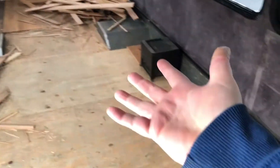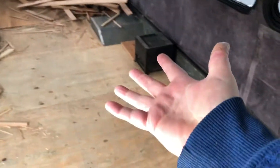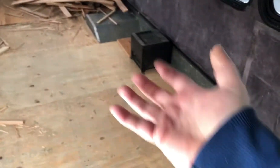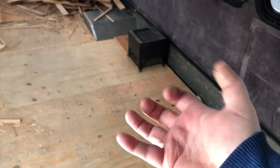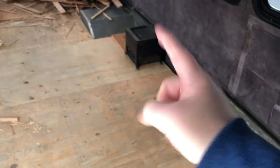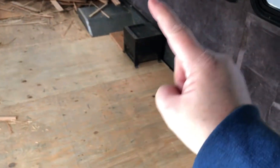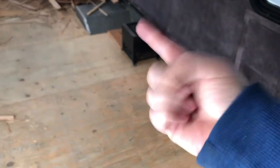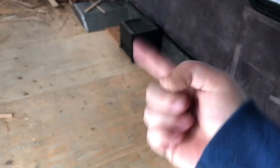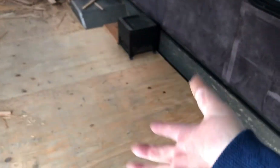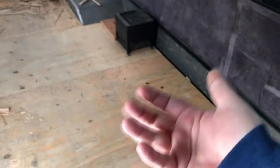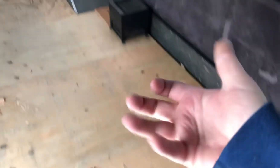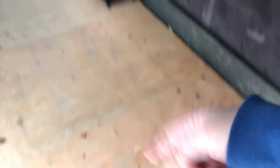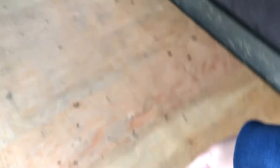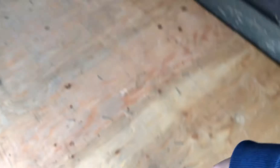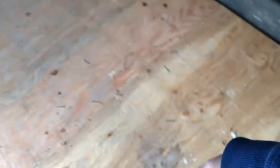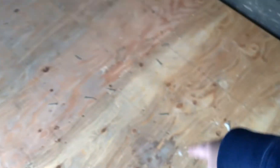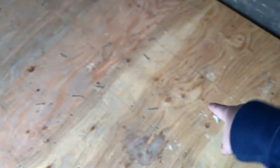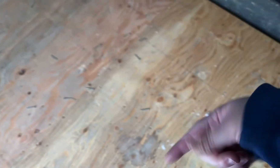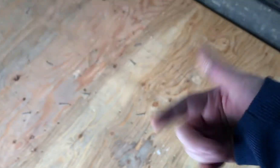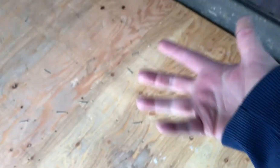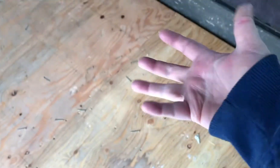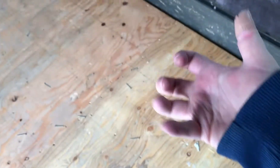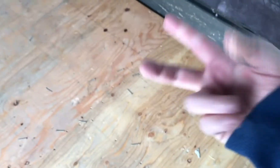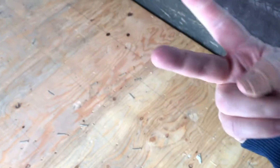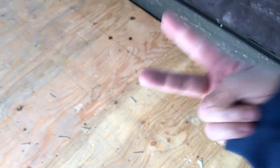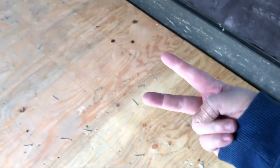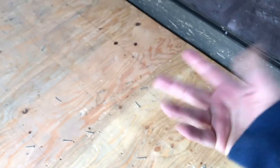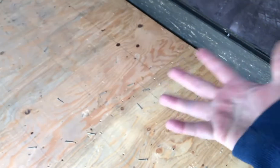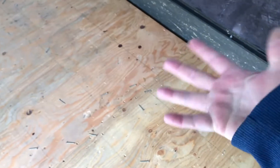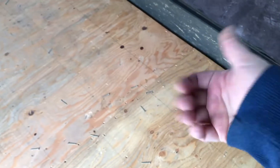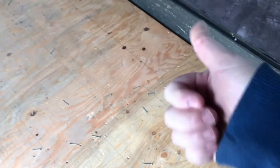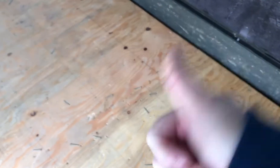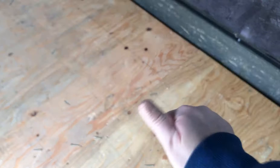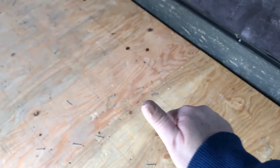but I really want to get this up first because I want to see what's underneath.